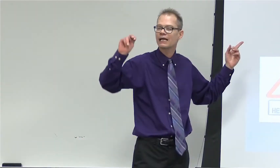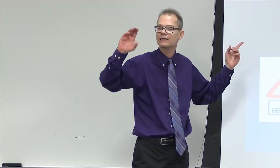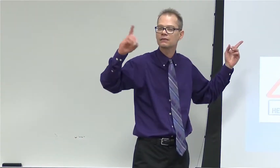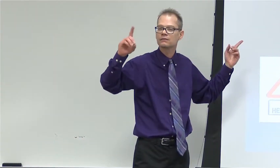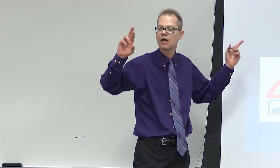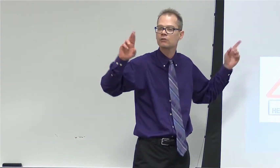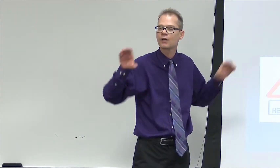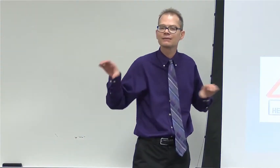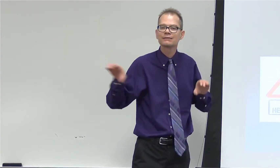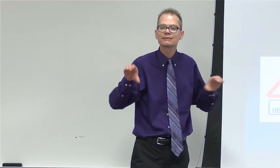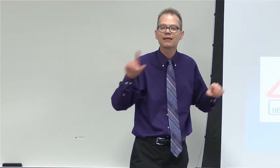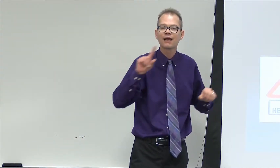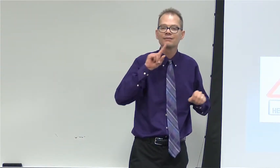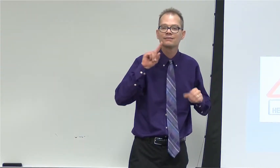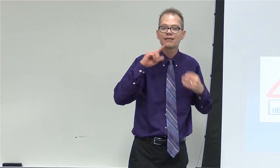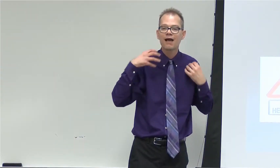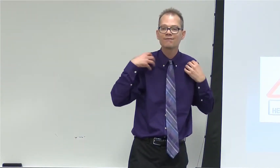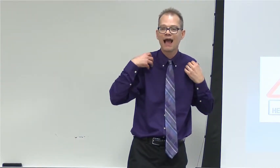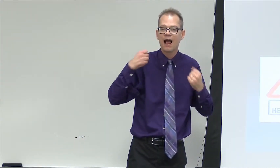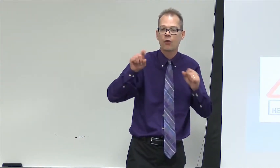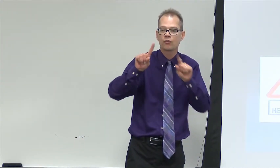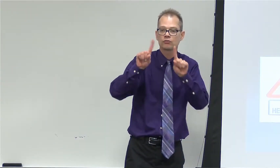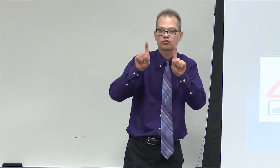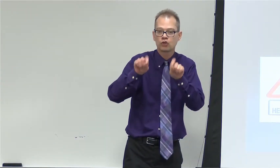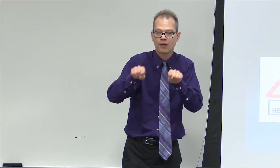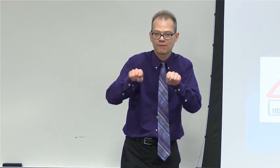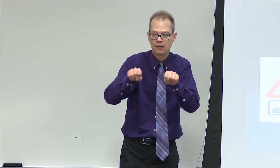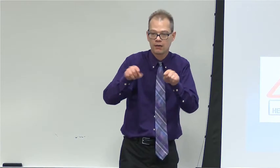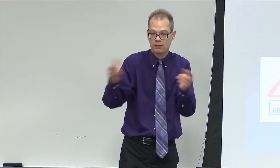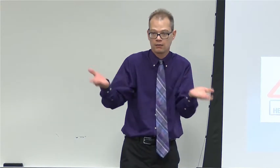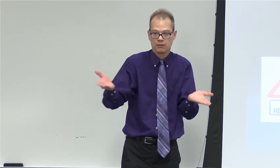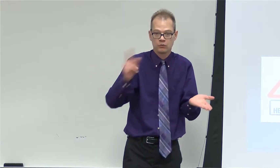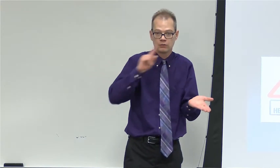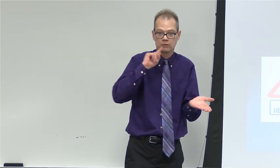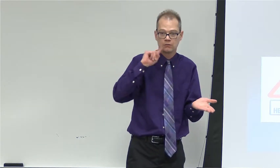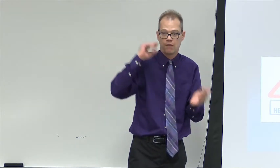NCDHR does a health survey for deaf adults--